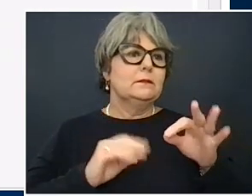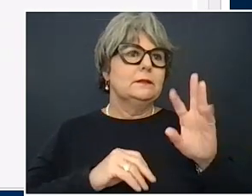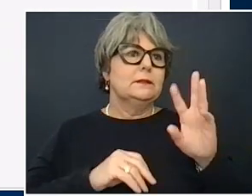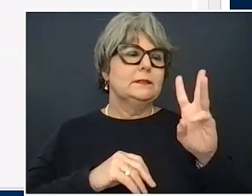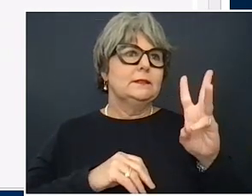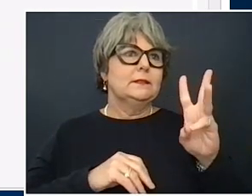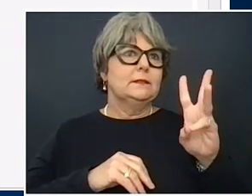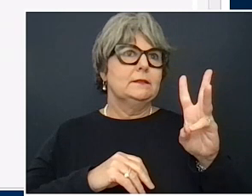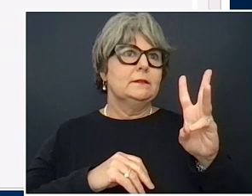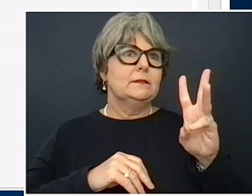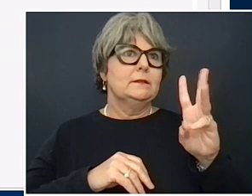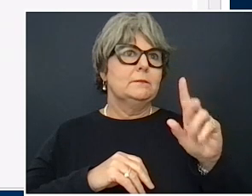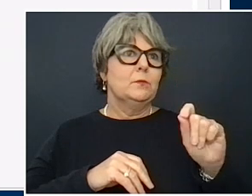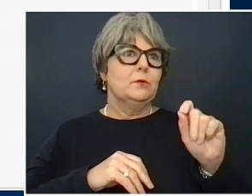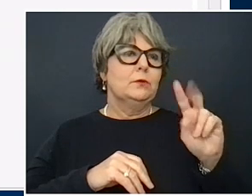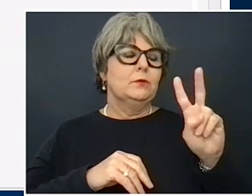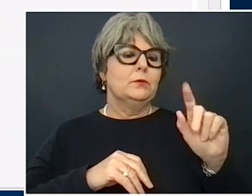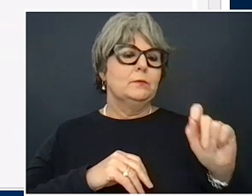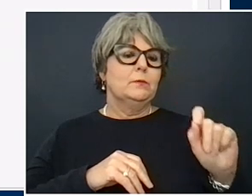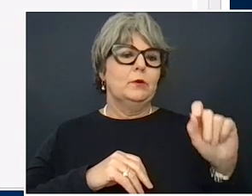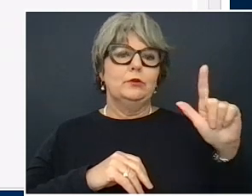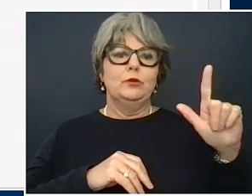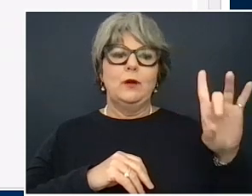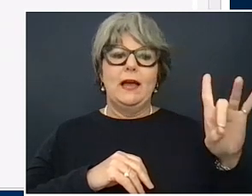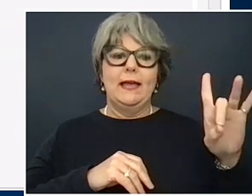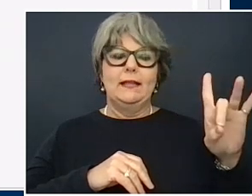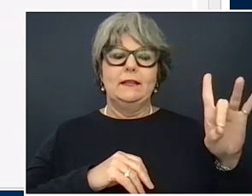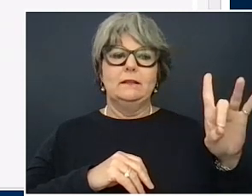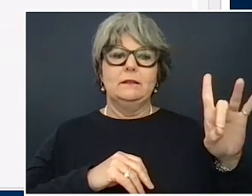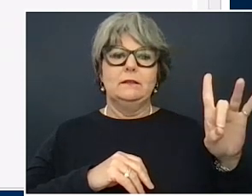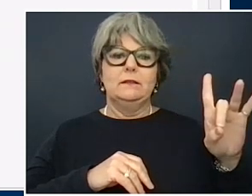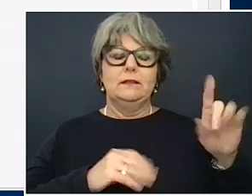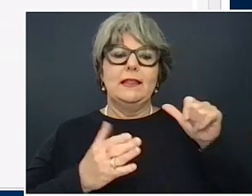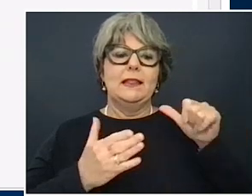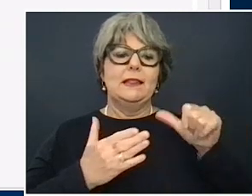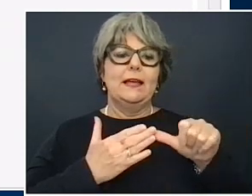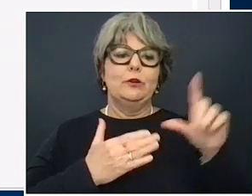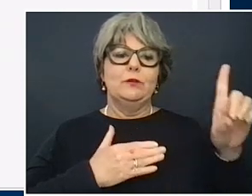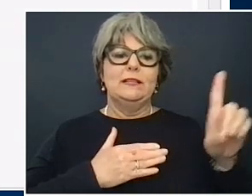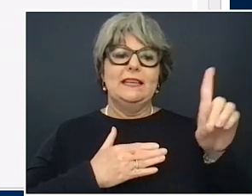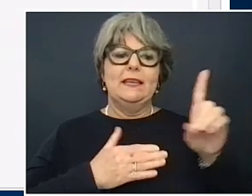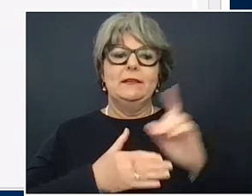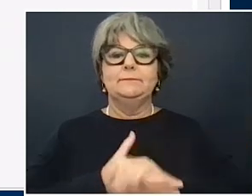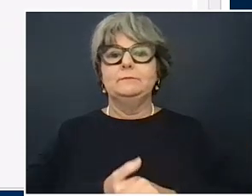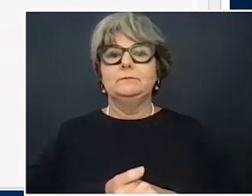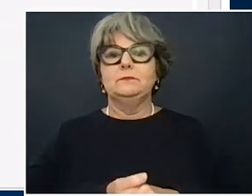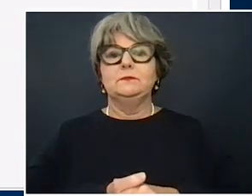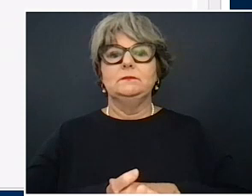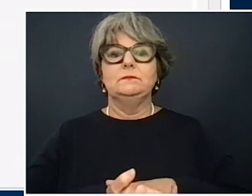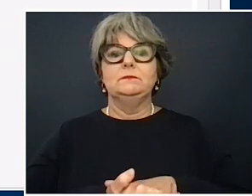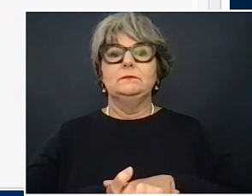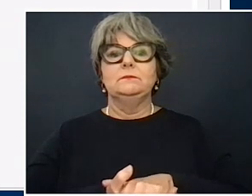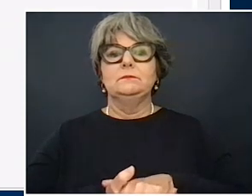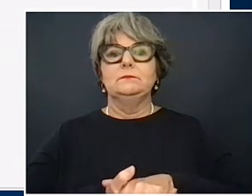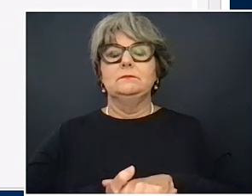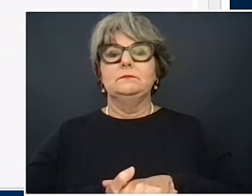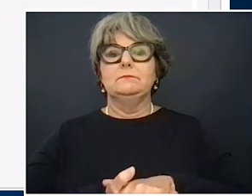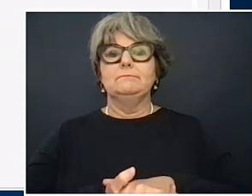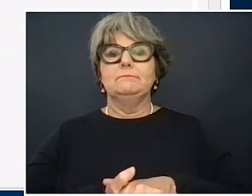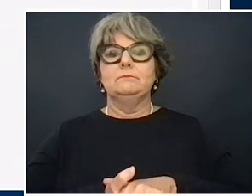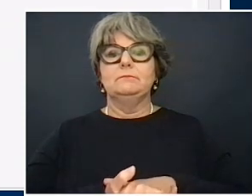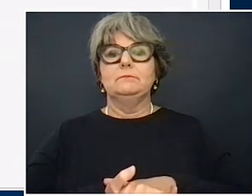in, looks like (d)?